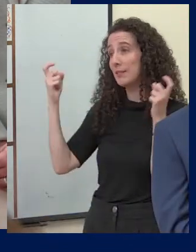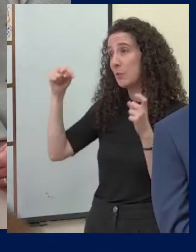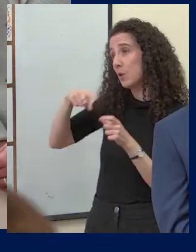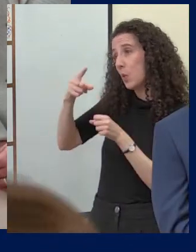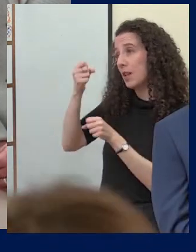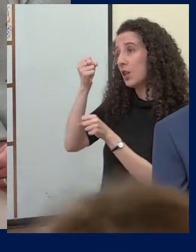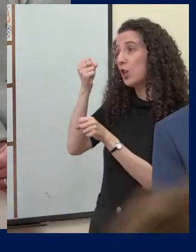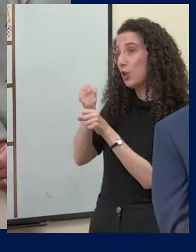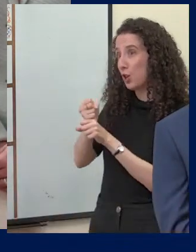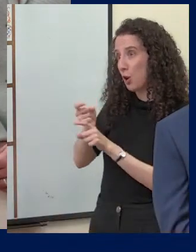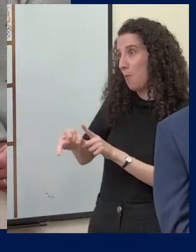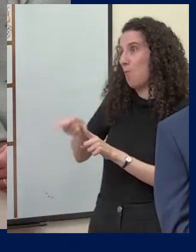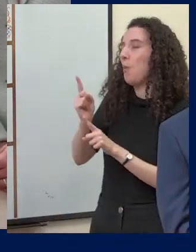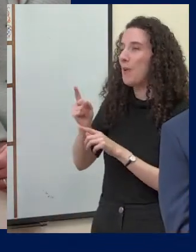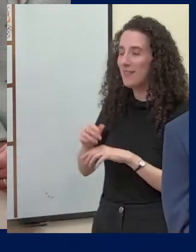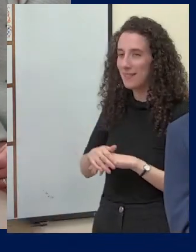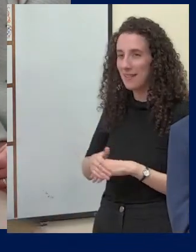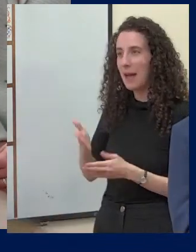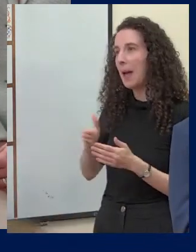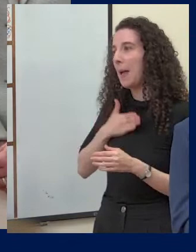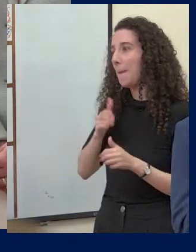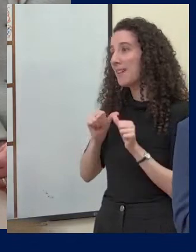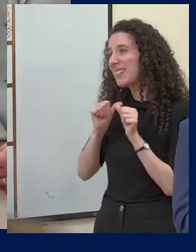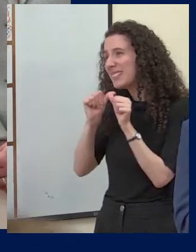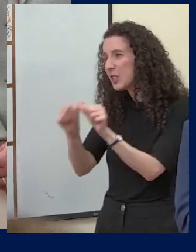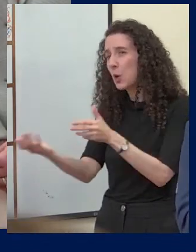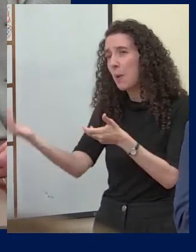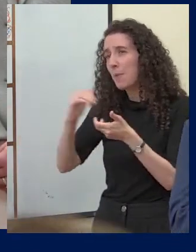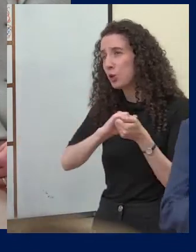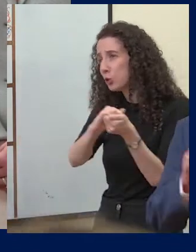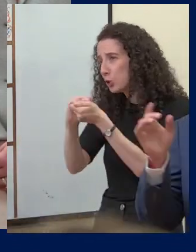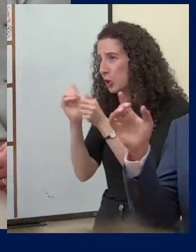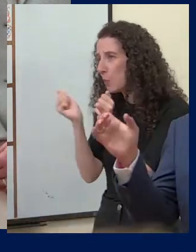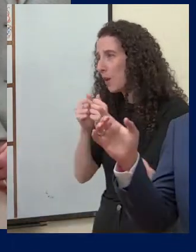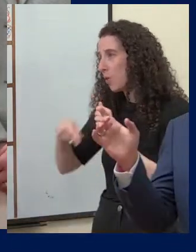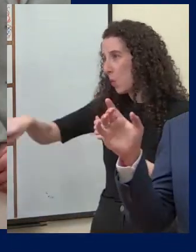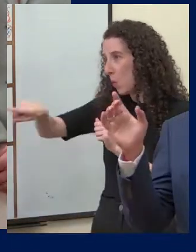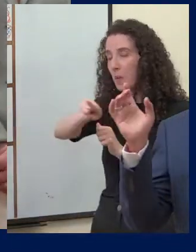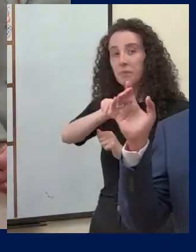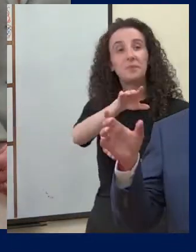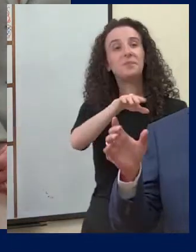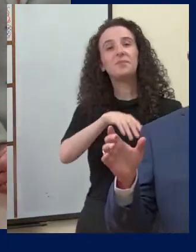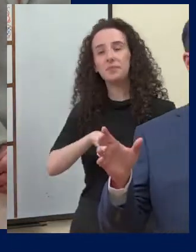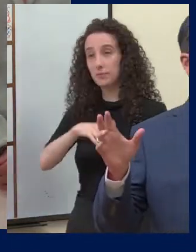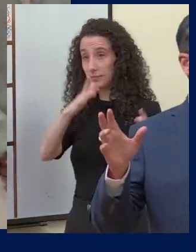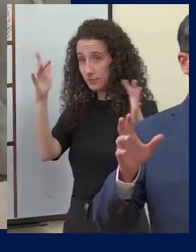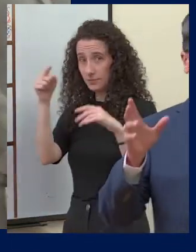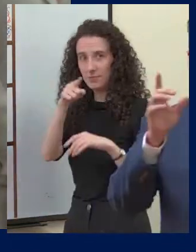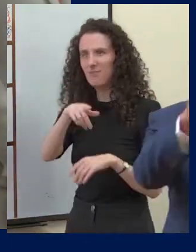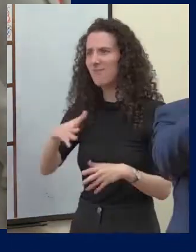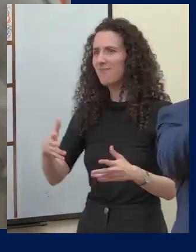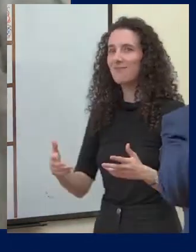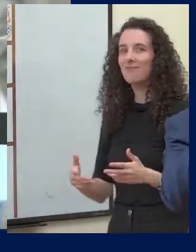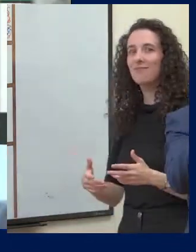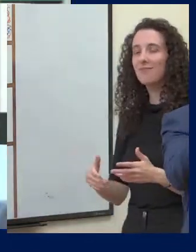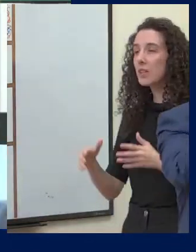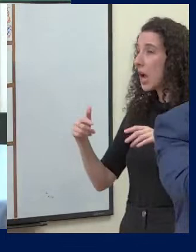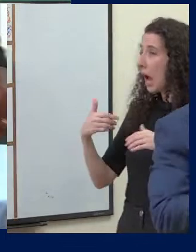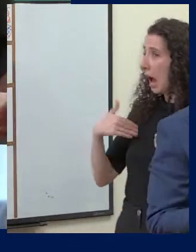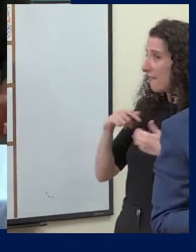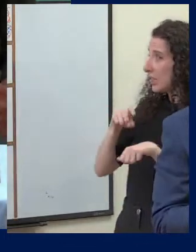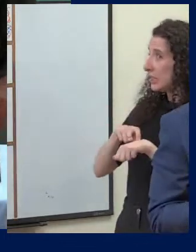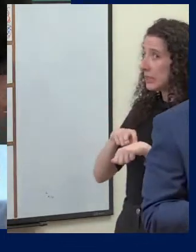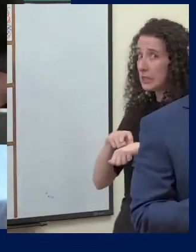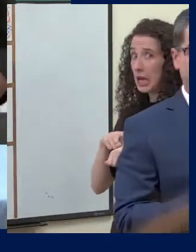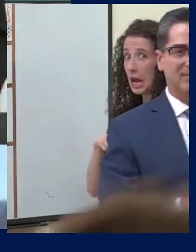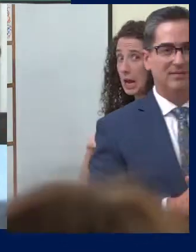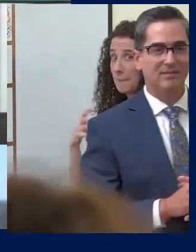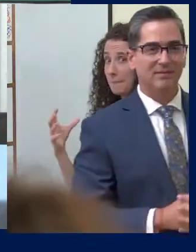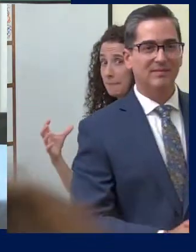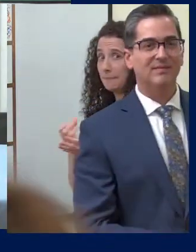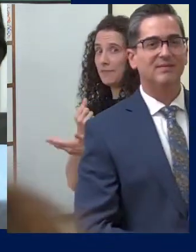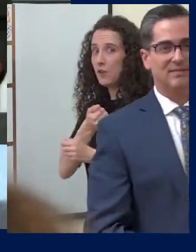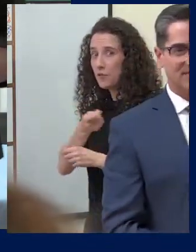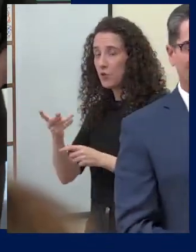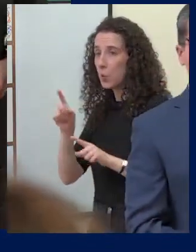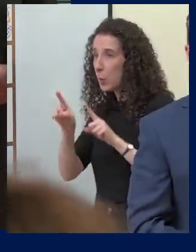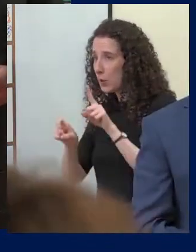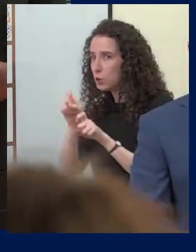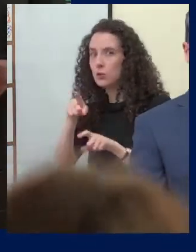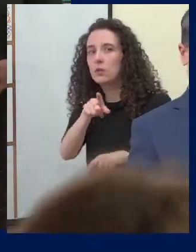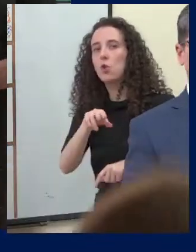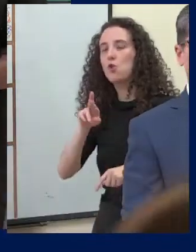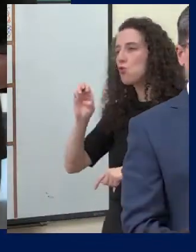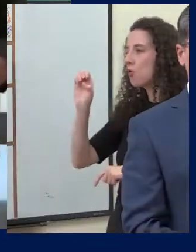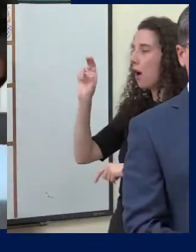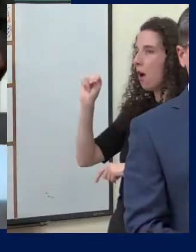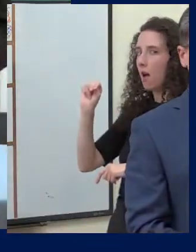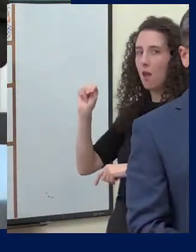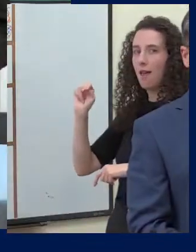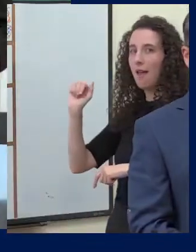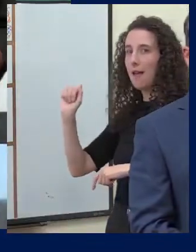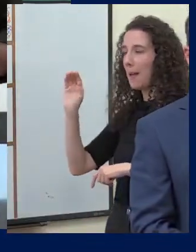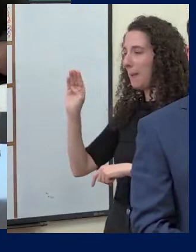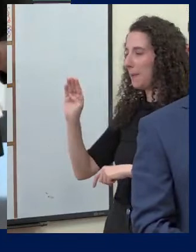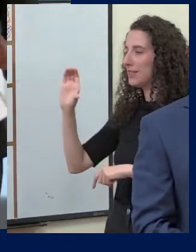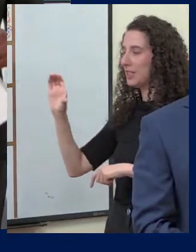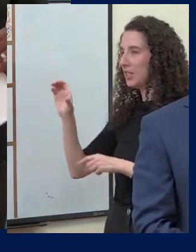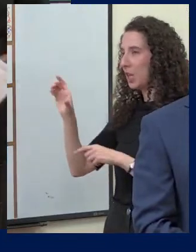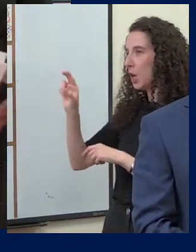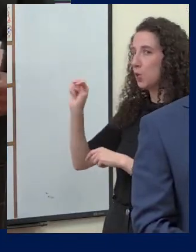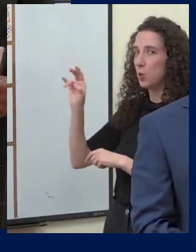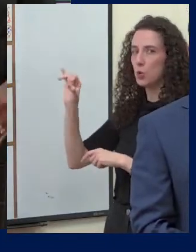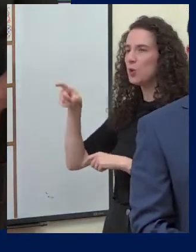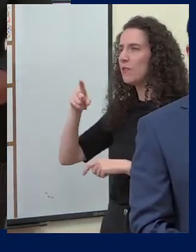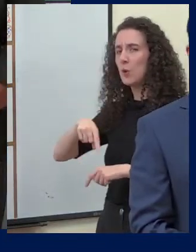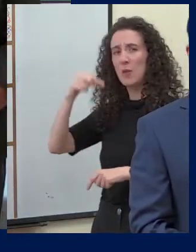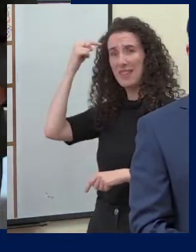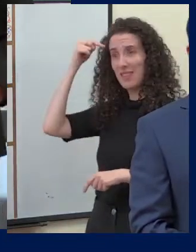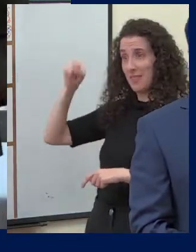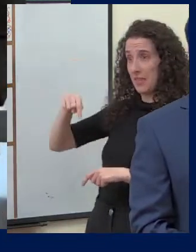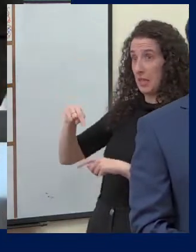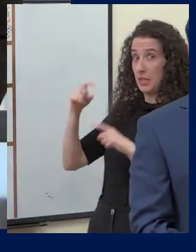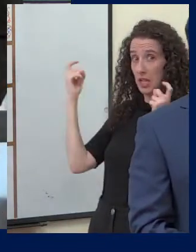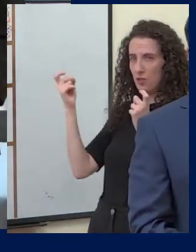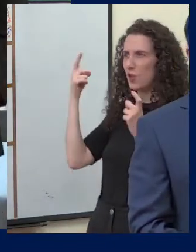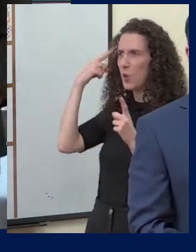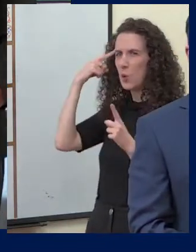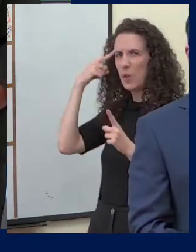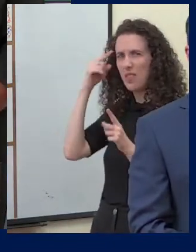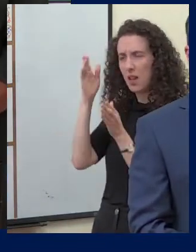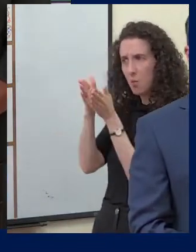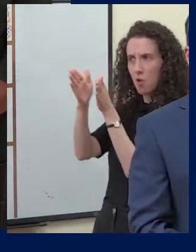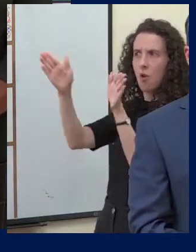happy to continue the partnerships, really looking forward to it.